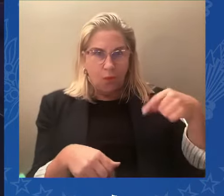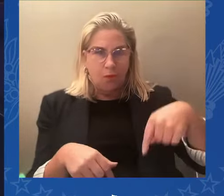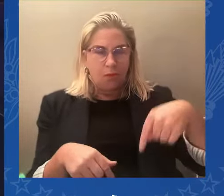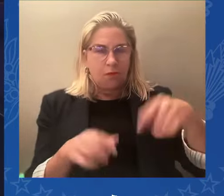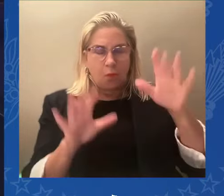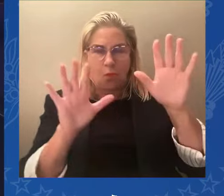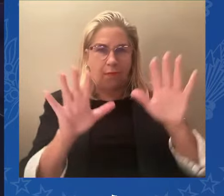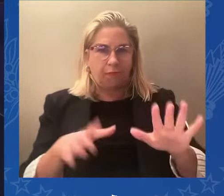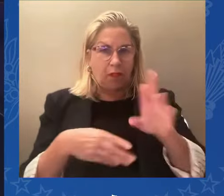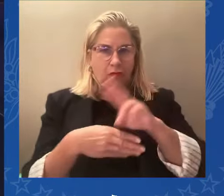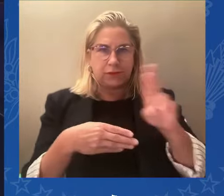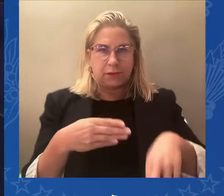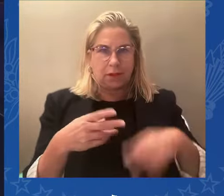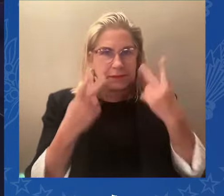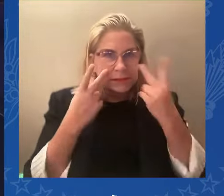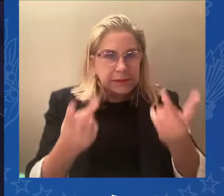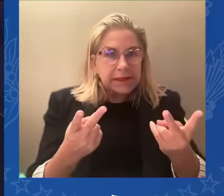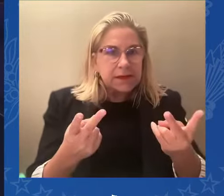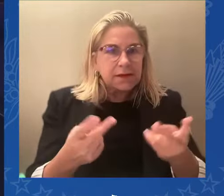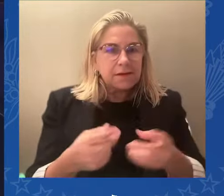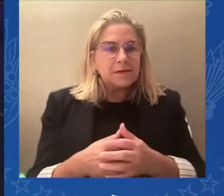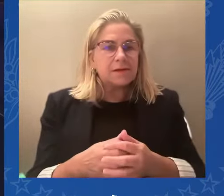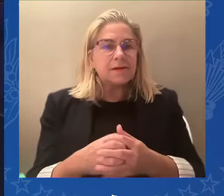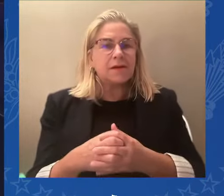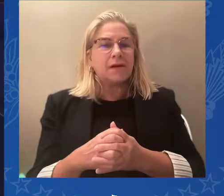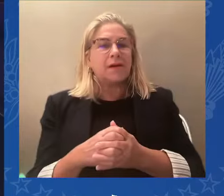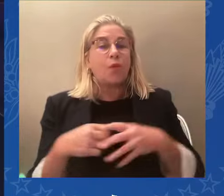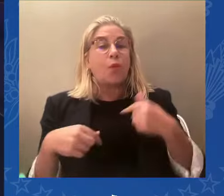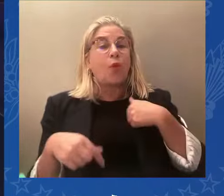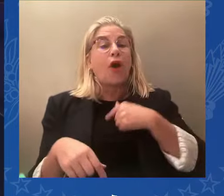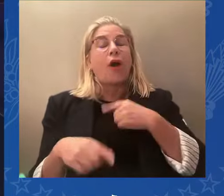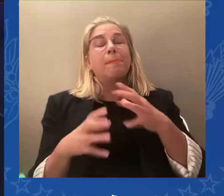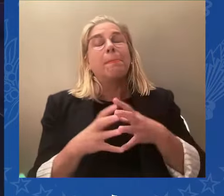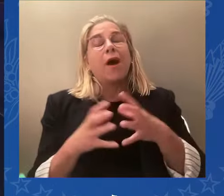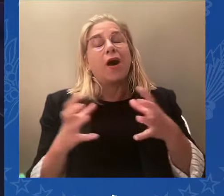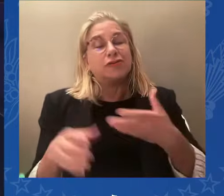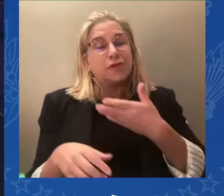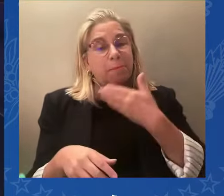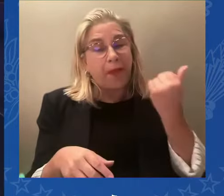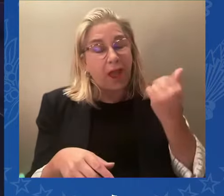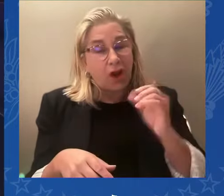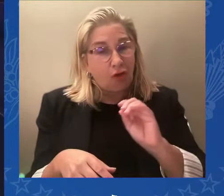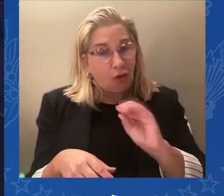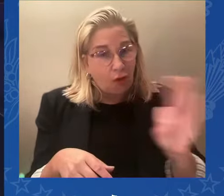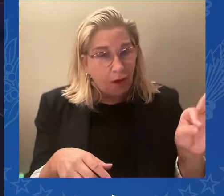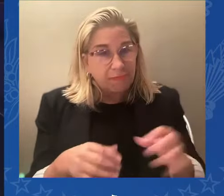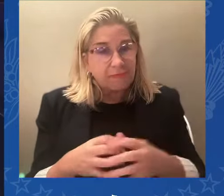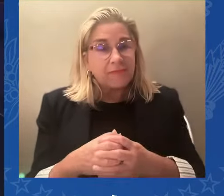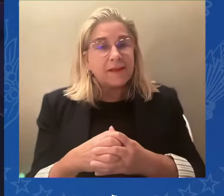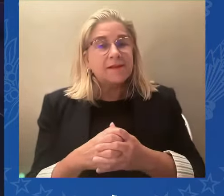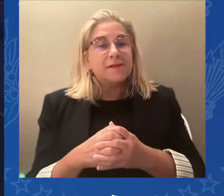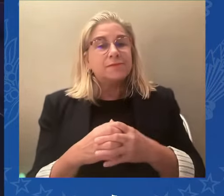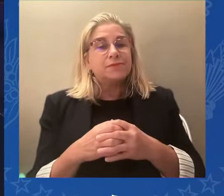And I’m being very sincere when I say a big reason why: The Congress boasts the highest number of Black members